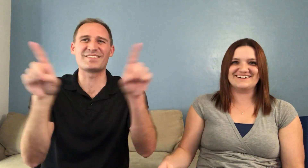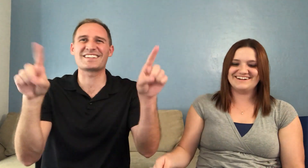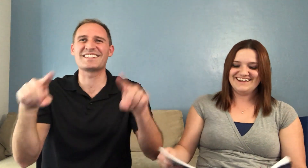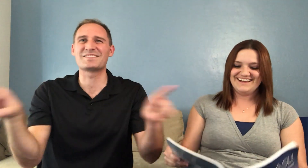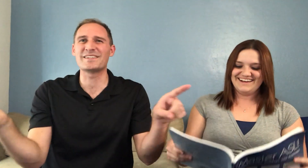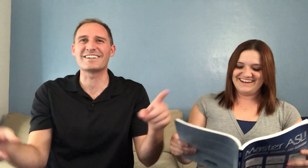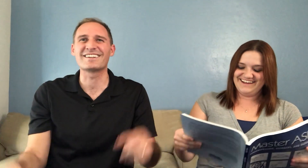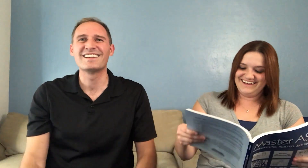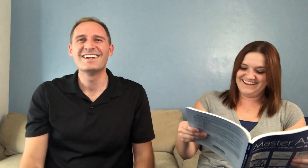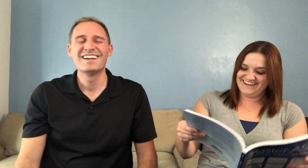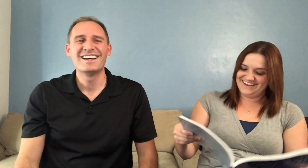Typically it's mirrored!